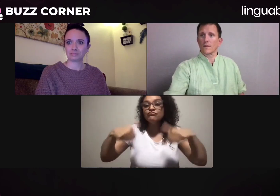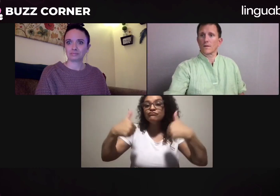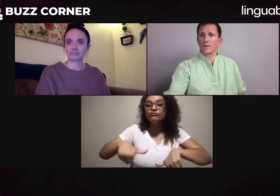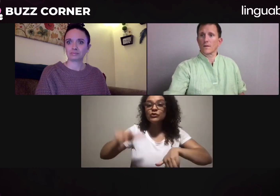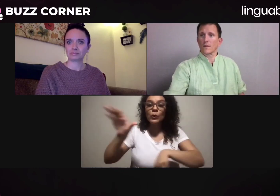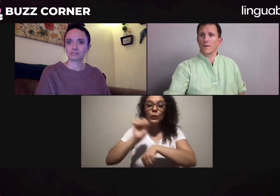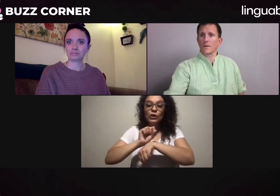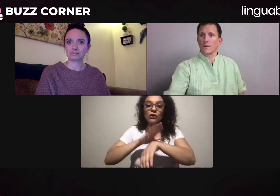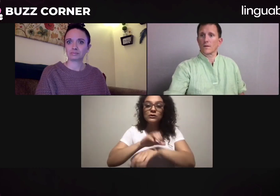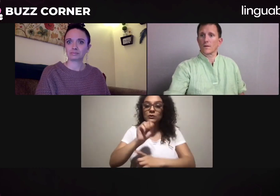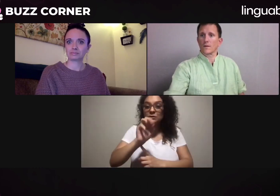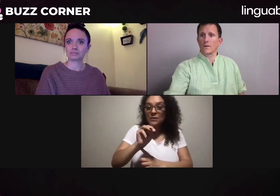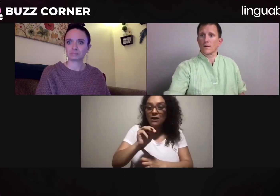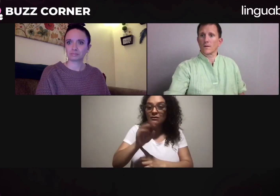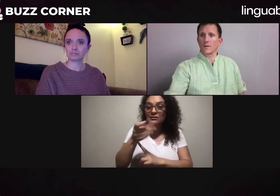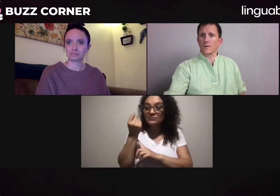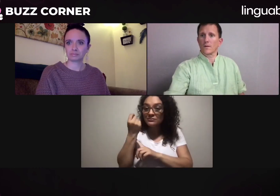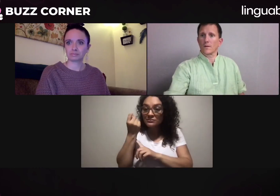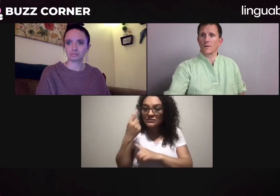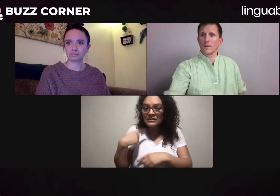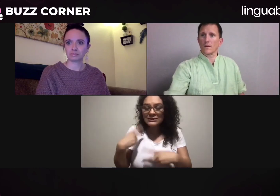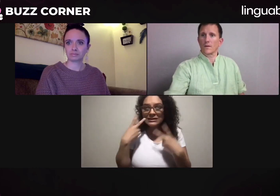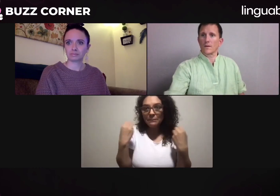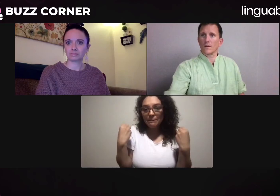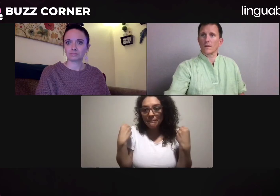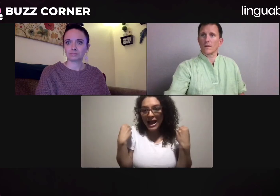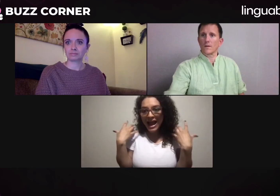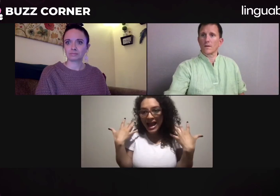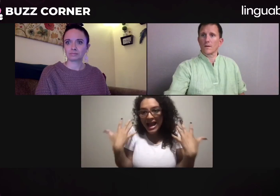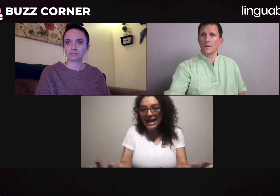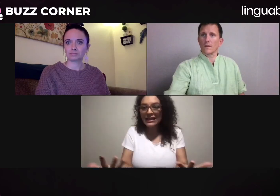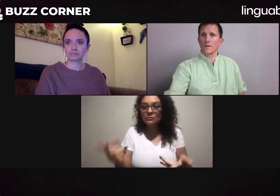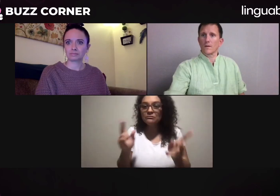new interpreters who are posting on social media?